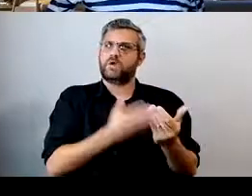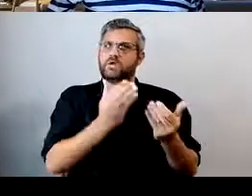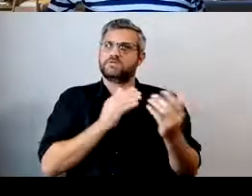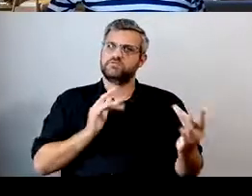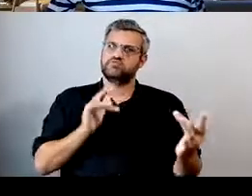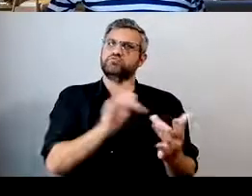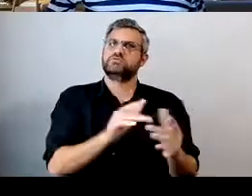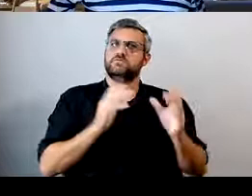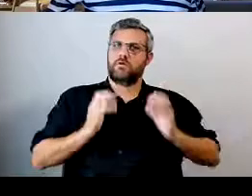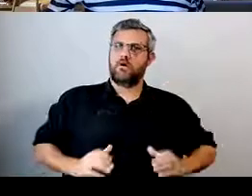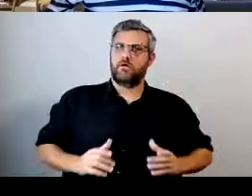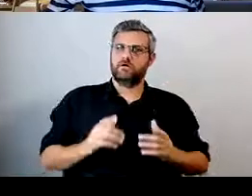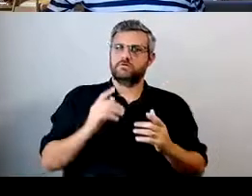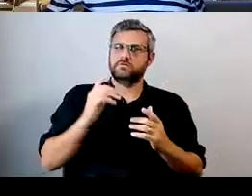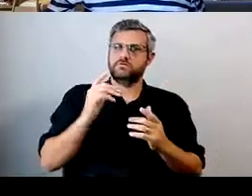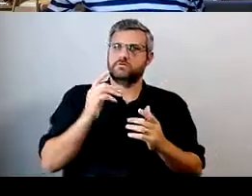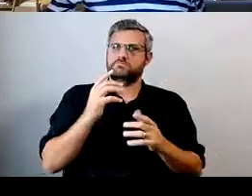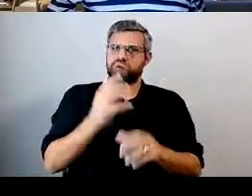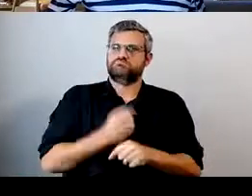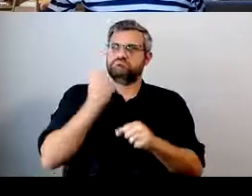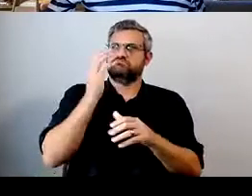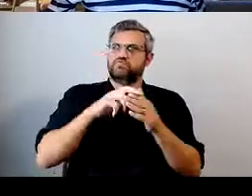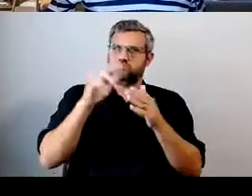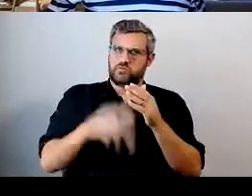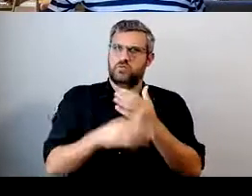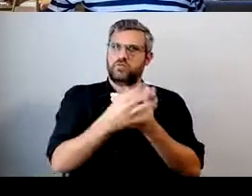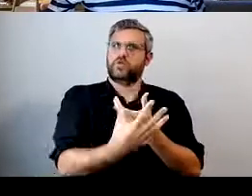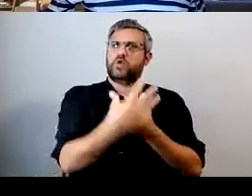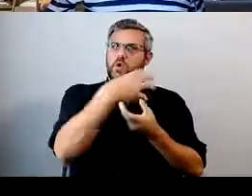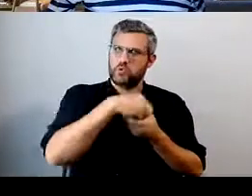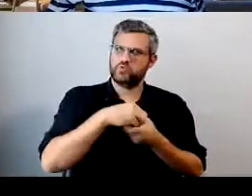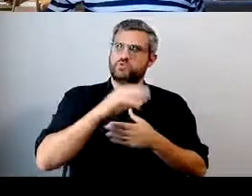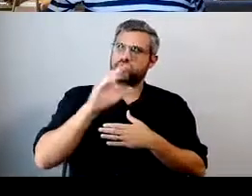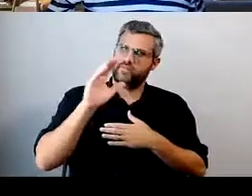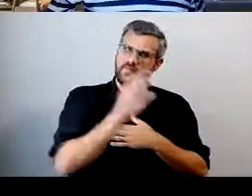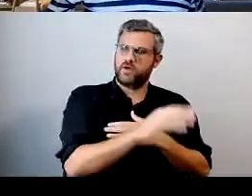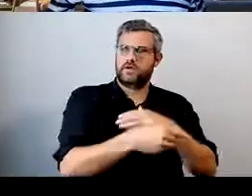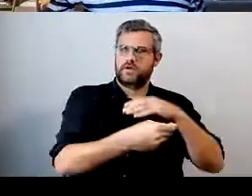and to ultimately obtain a result that includes the client's input and the first place.